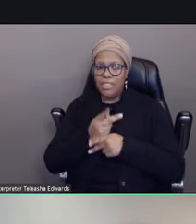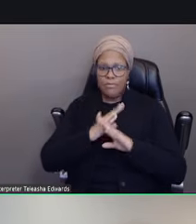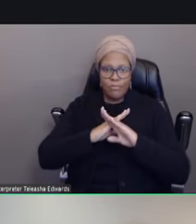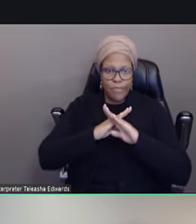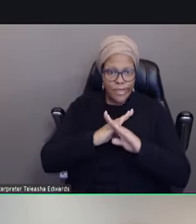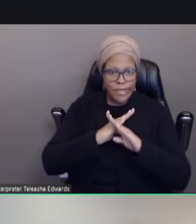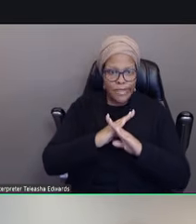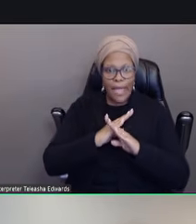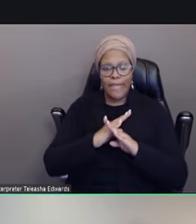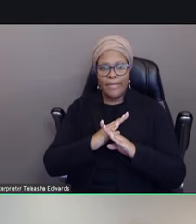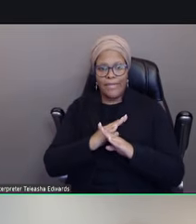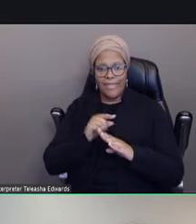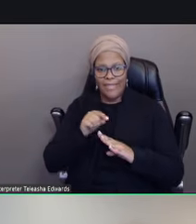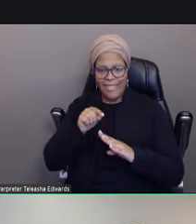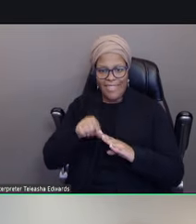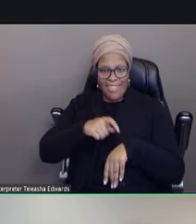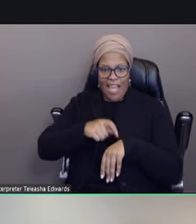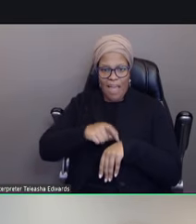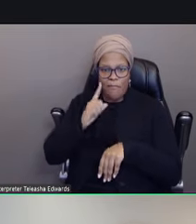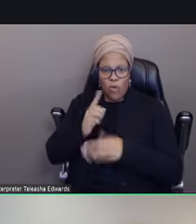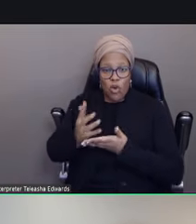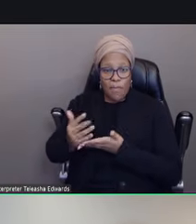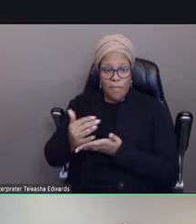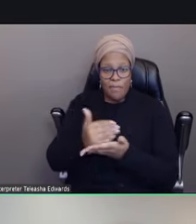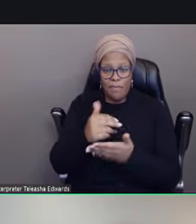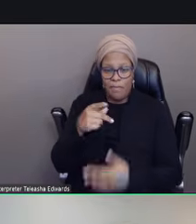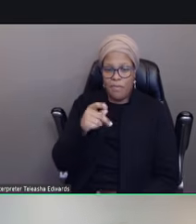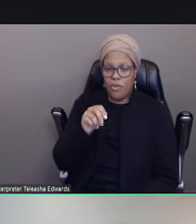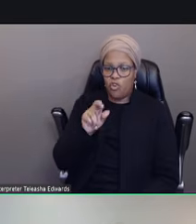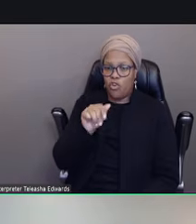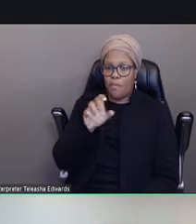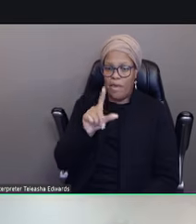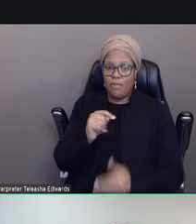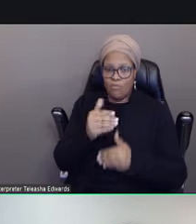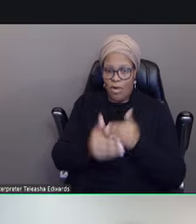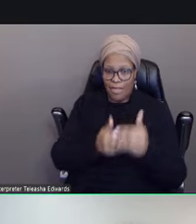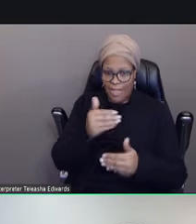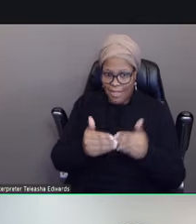of the procurement process and that will happen as soon as we release that request